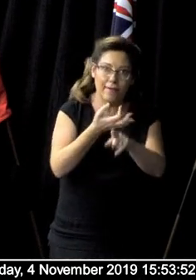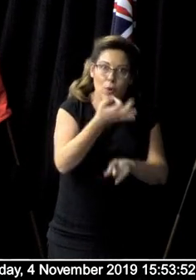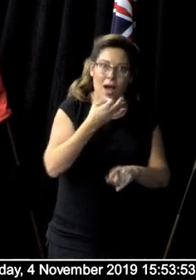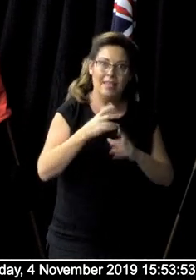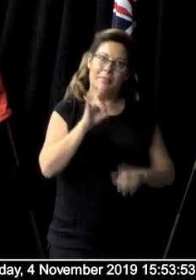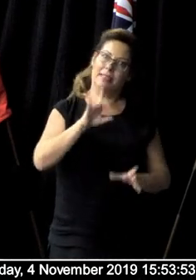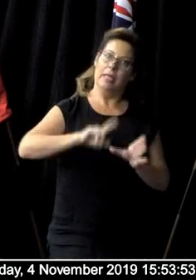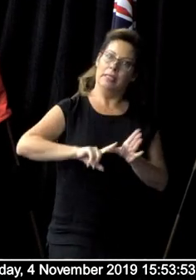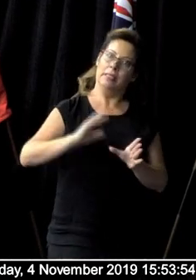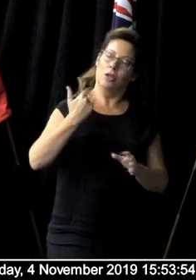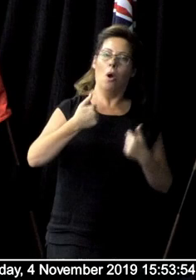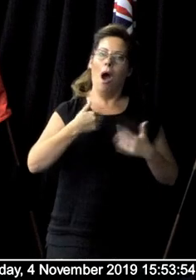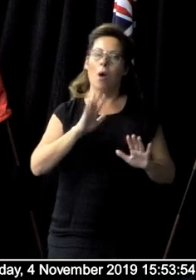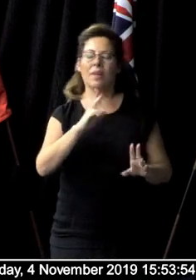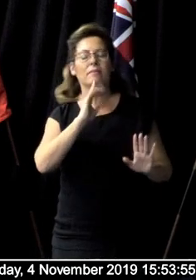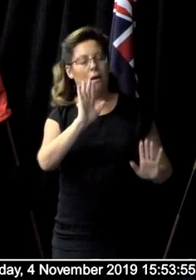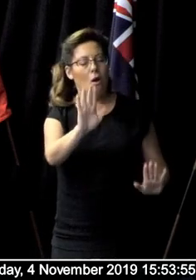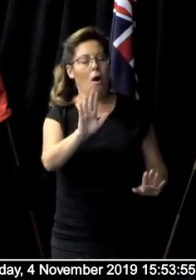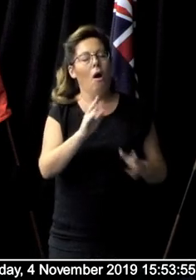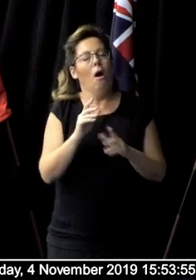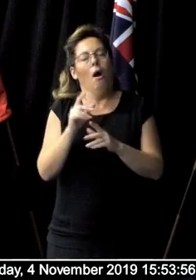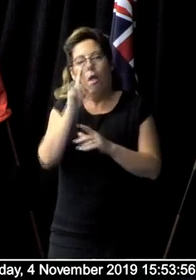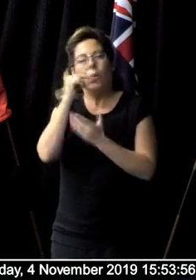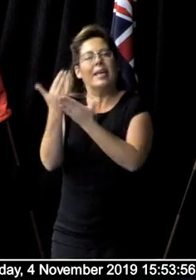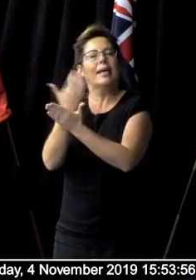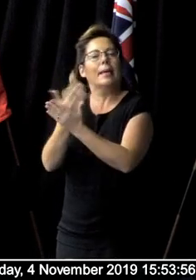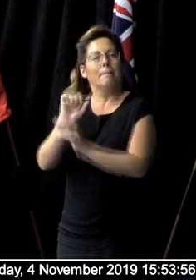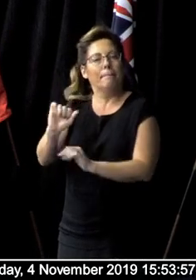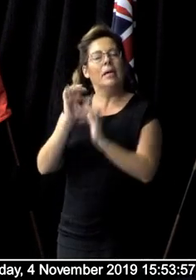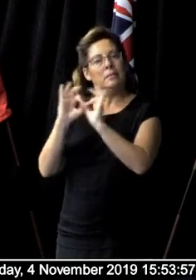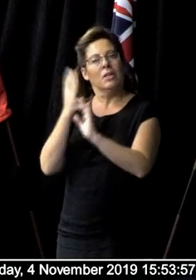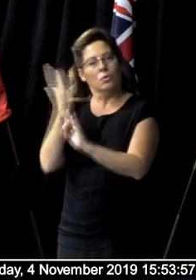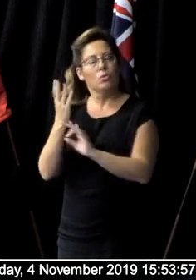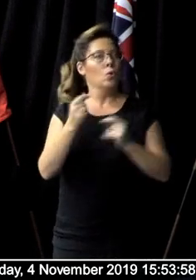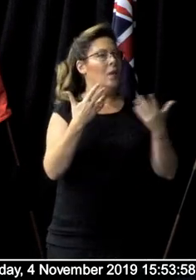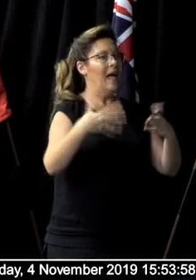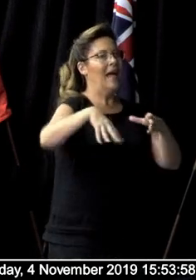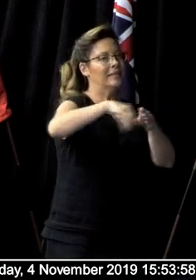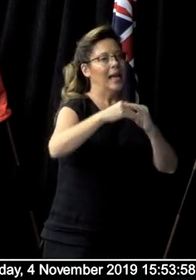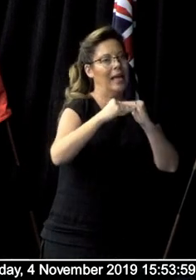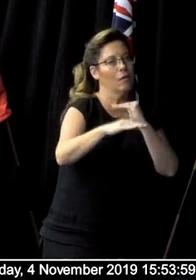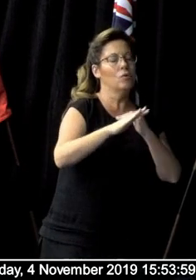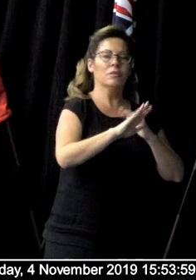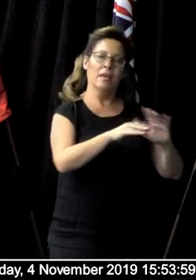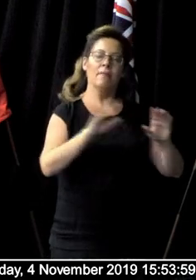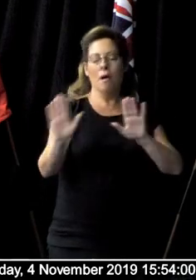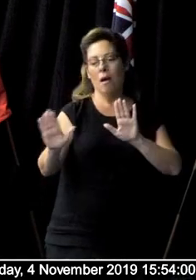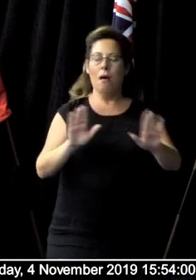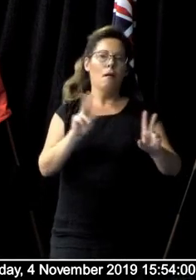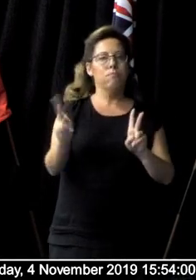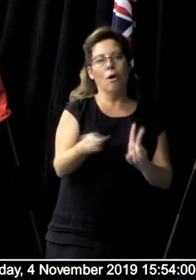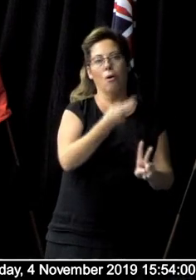that they can coexist” and we can, you know, keep – the inclusive settings will